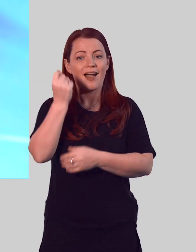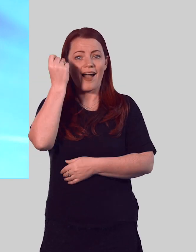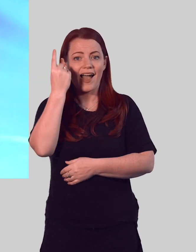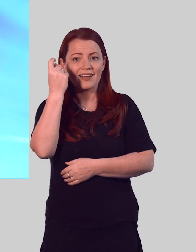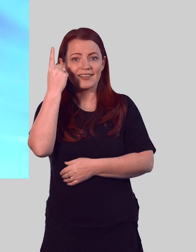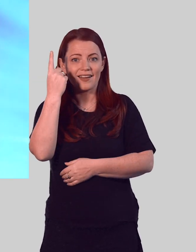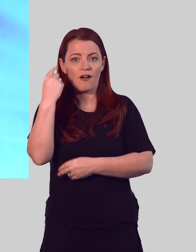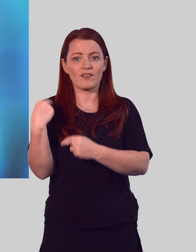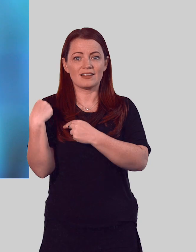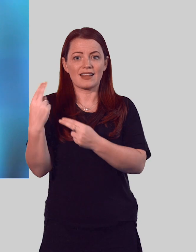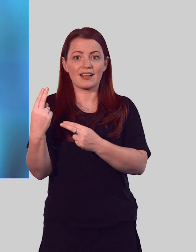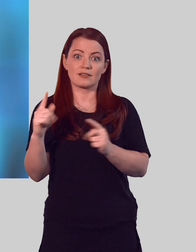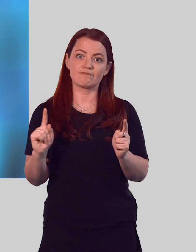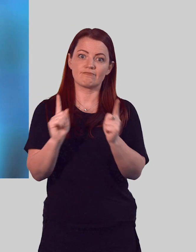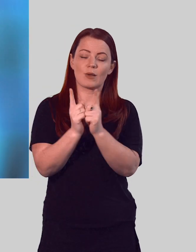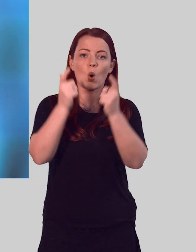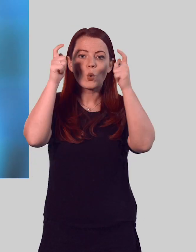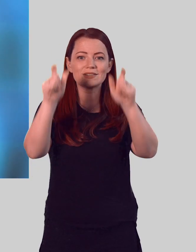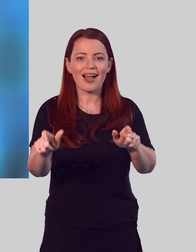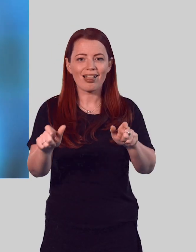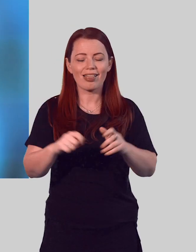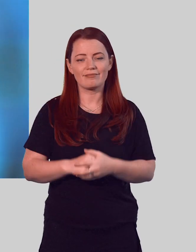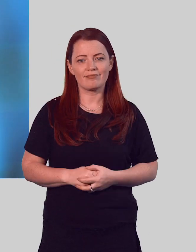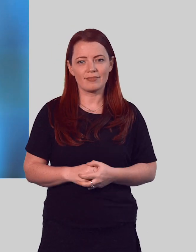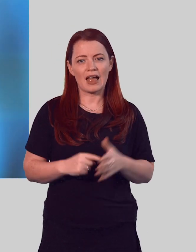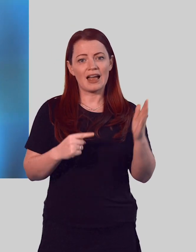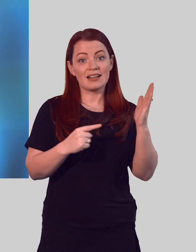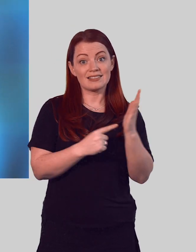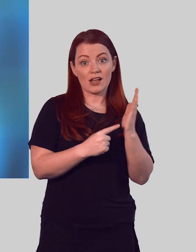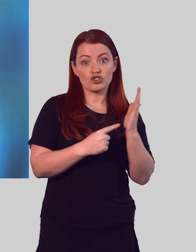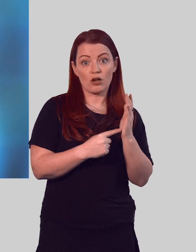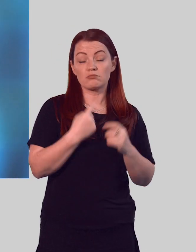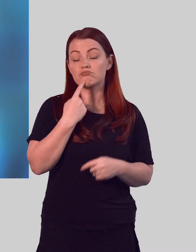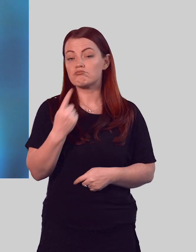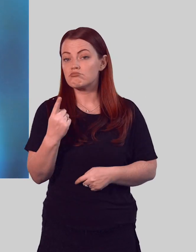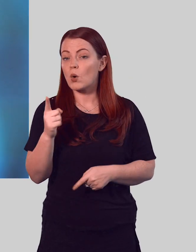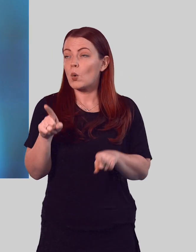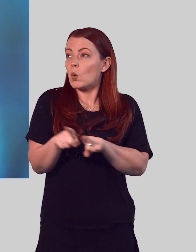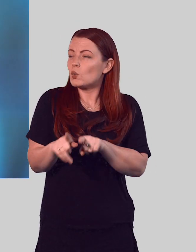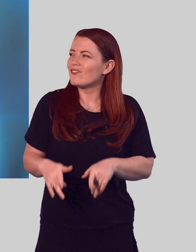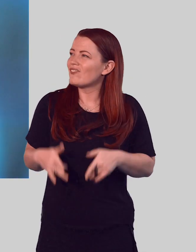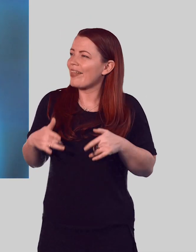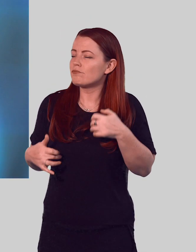Tassos says "it also felt interesting because the people in a delegation rarely